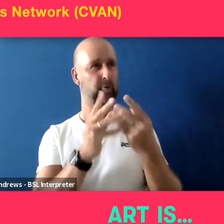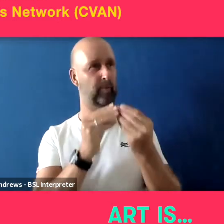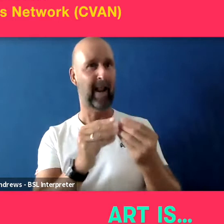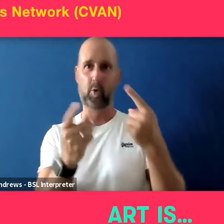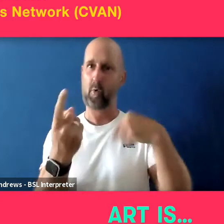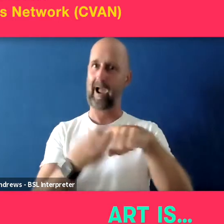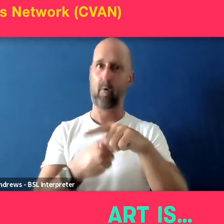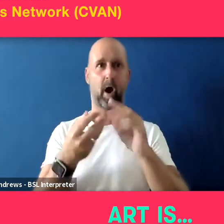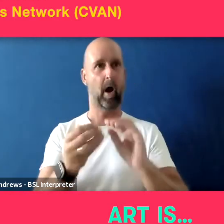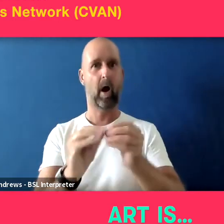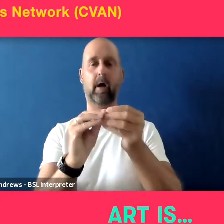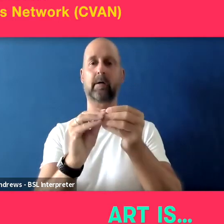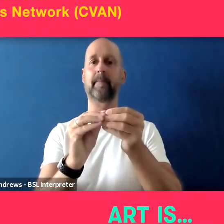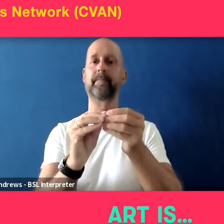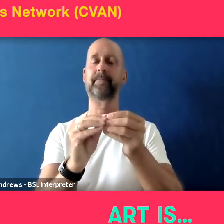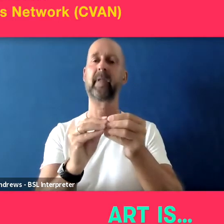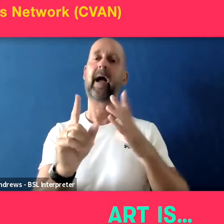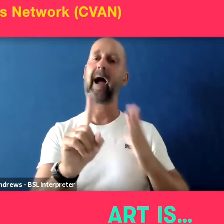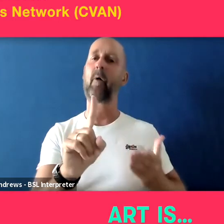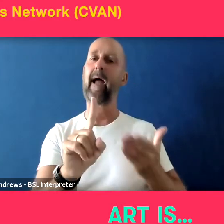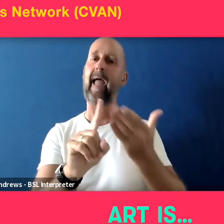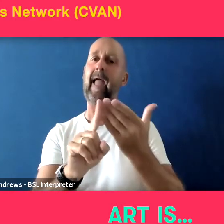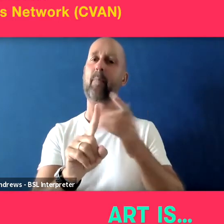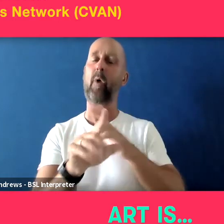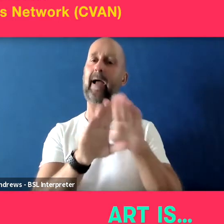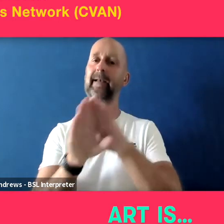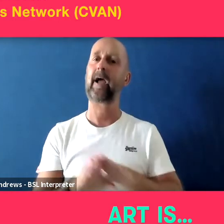Our aim as a national network for contemporary visual arts